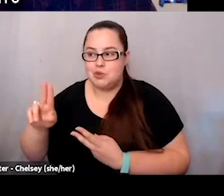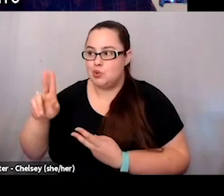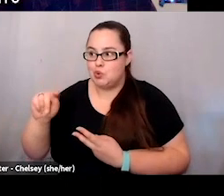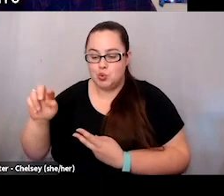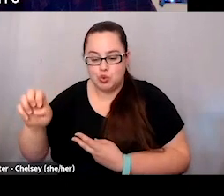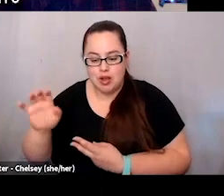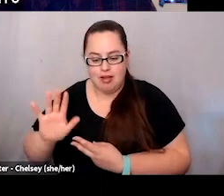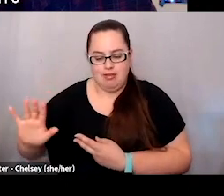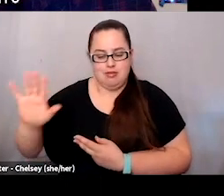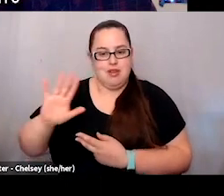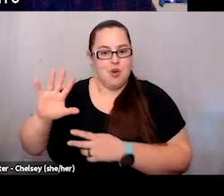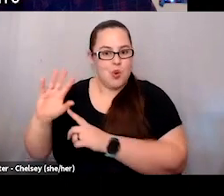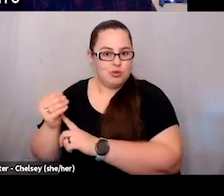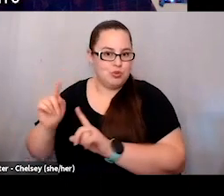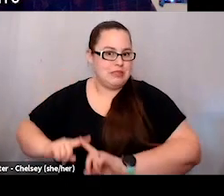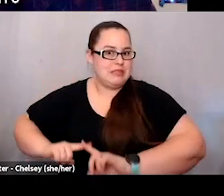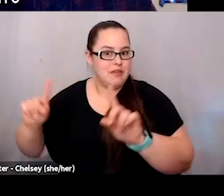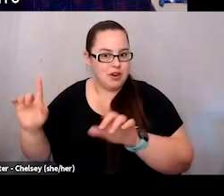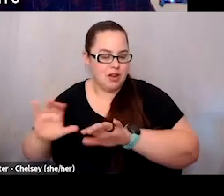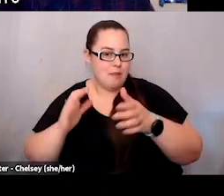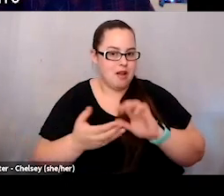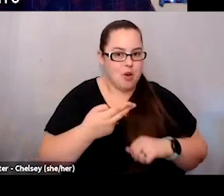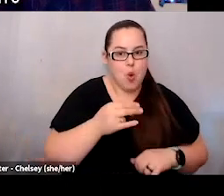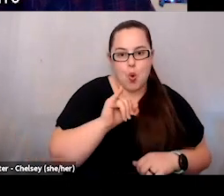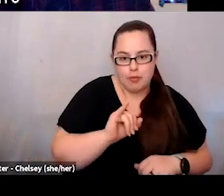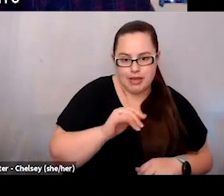culture was very different than the Hopi and Zuni. And they occupied a very similar